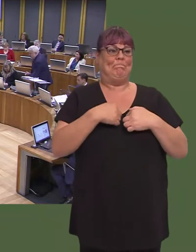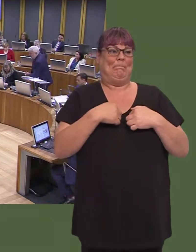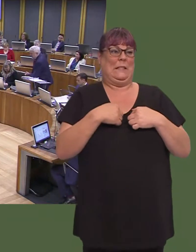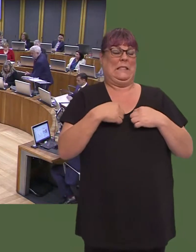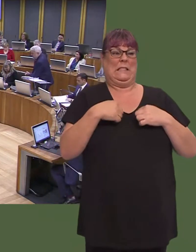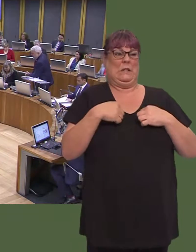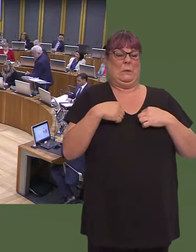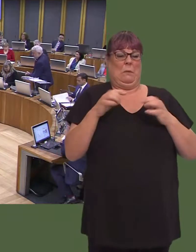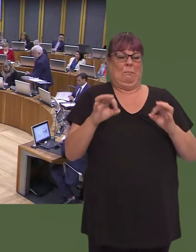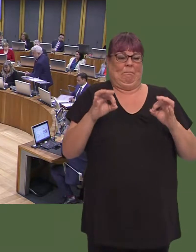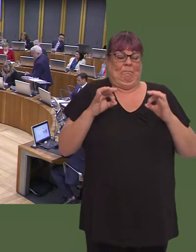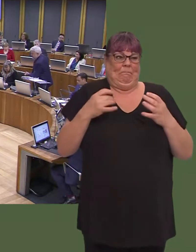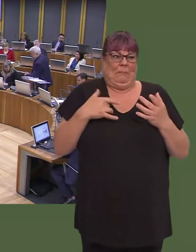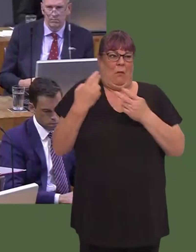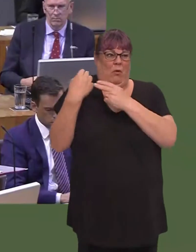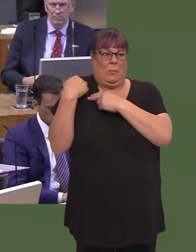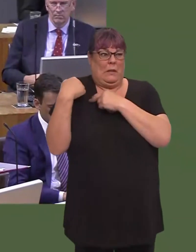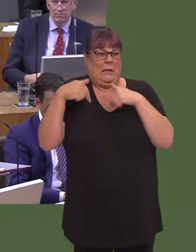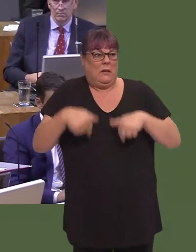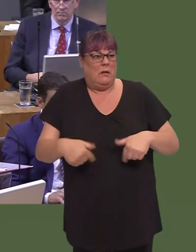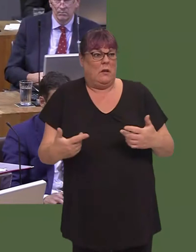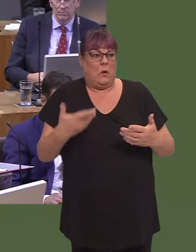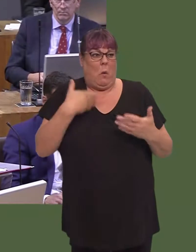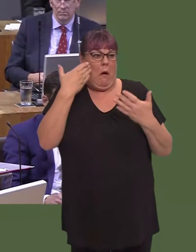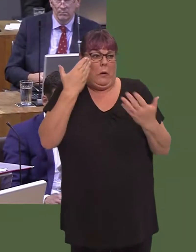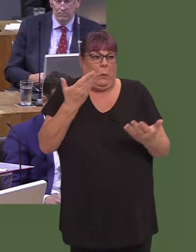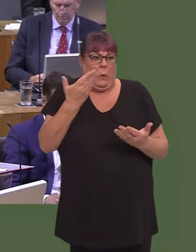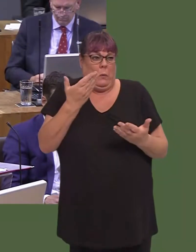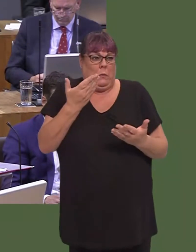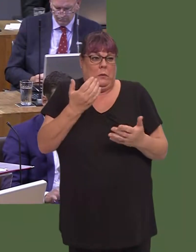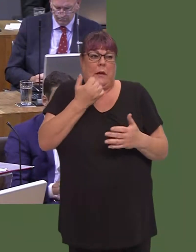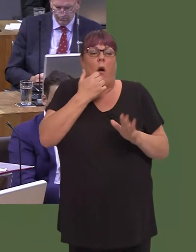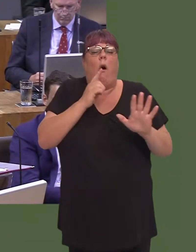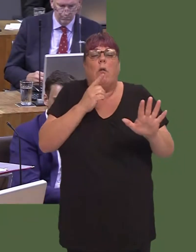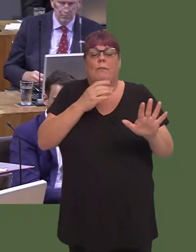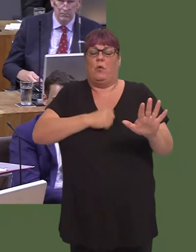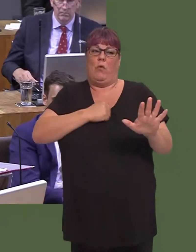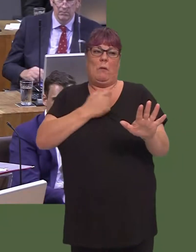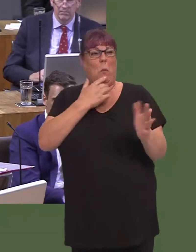£10 million has been put into the budget in order for that to happen. So, this idea that, somehow, school meal provision is being slashed is simply untrueóit's simply untrue.